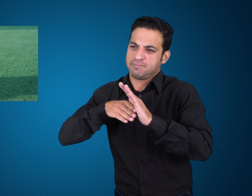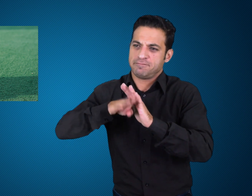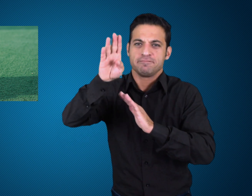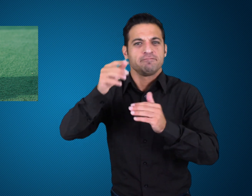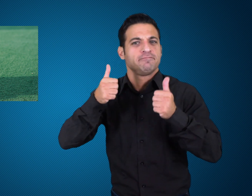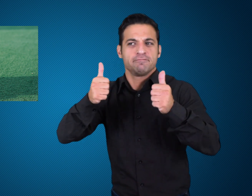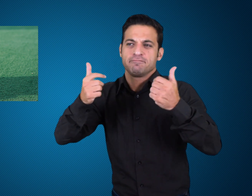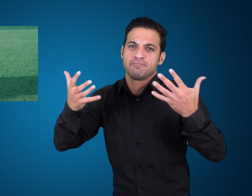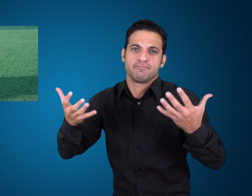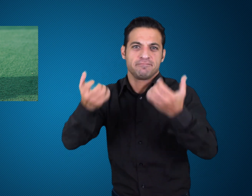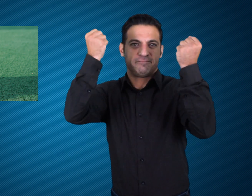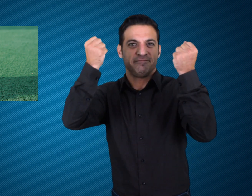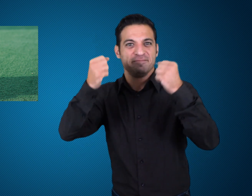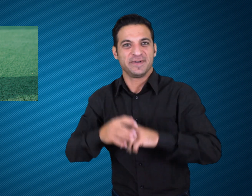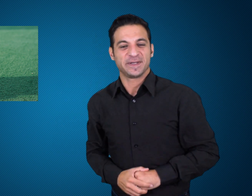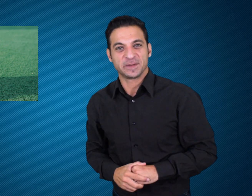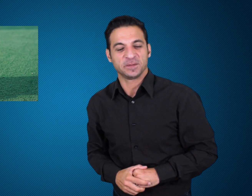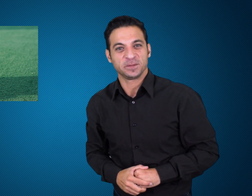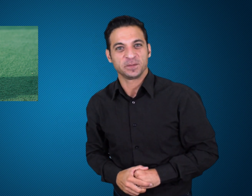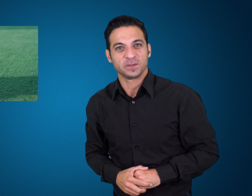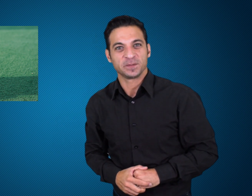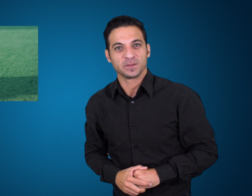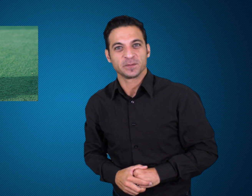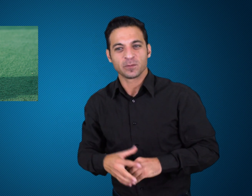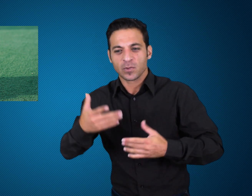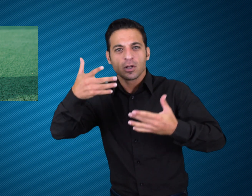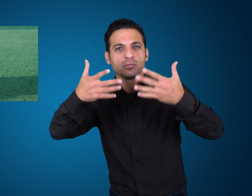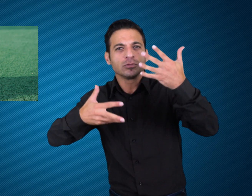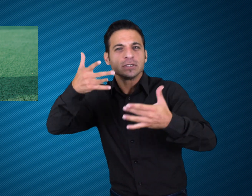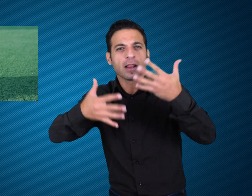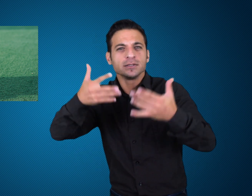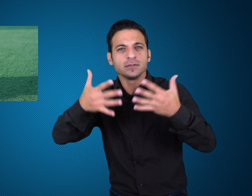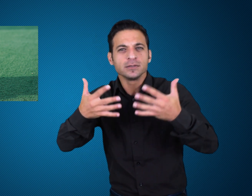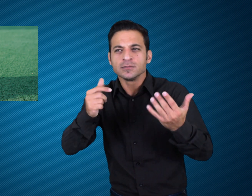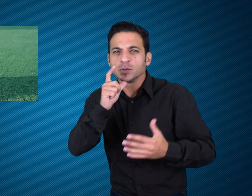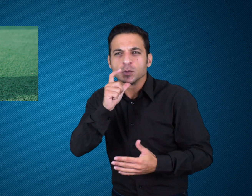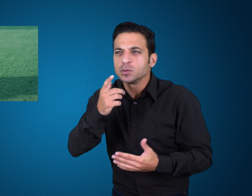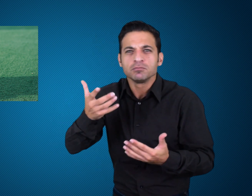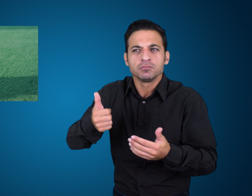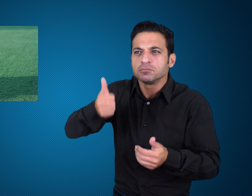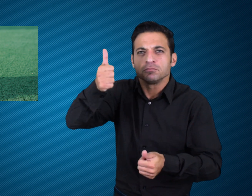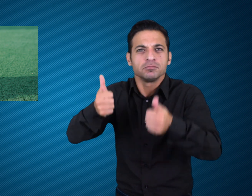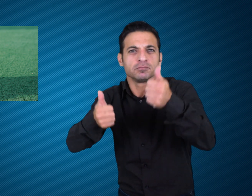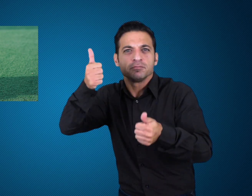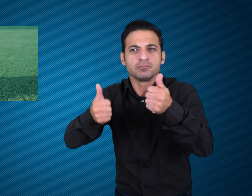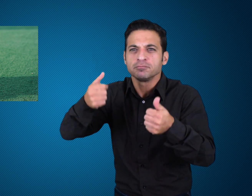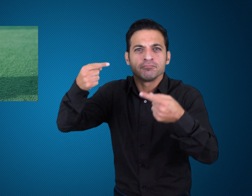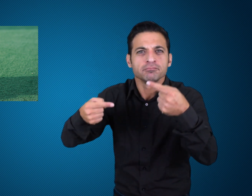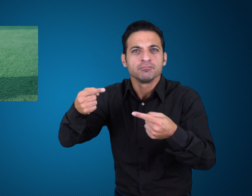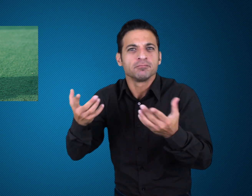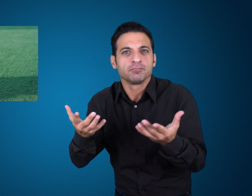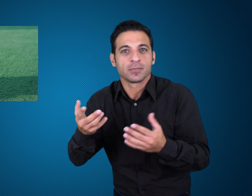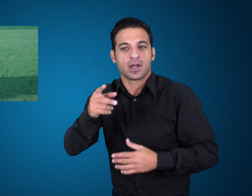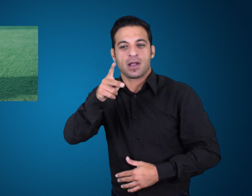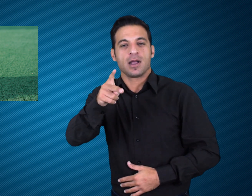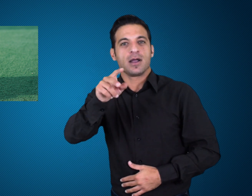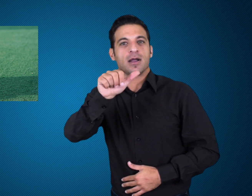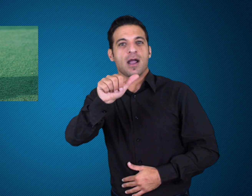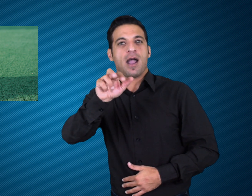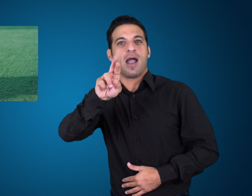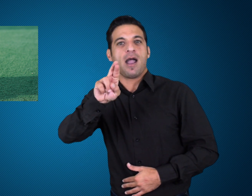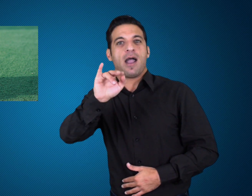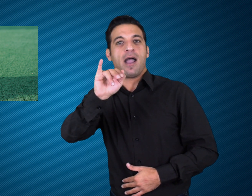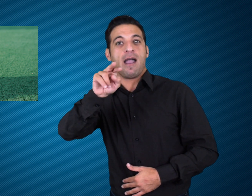the senior women trophy, and three other